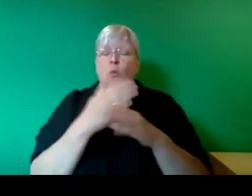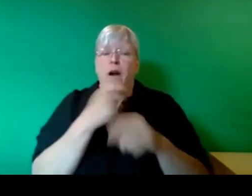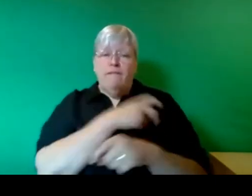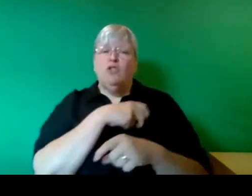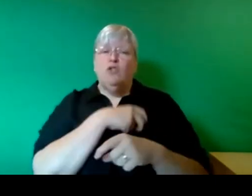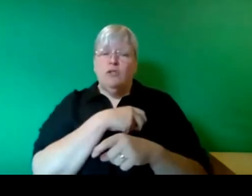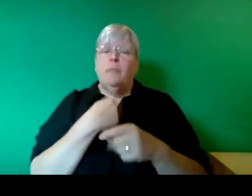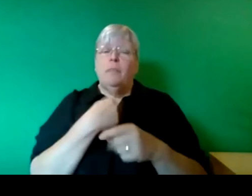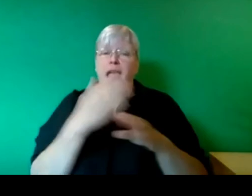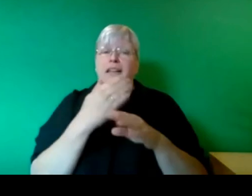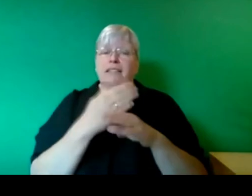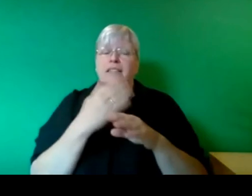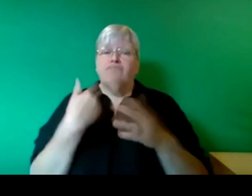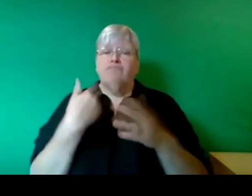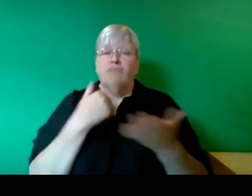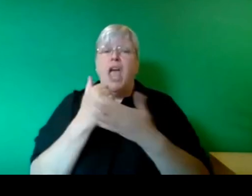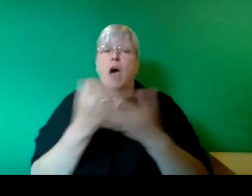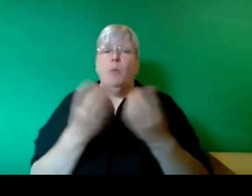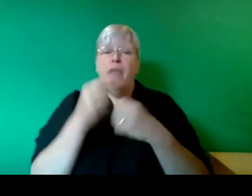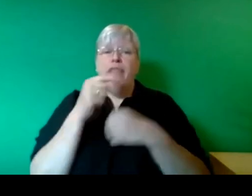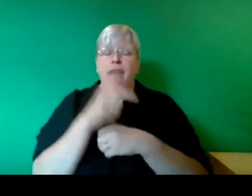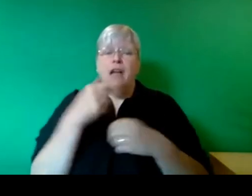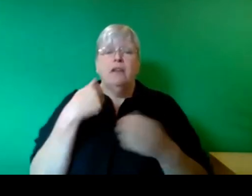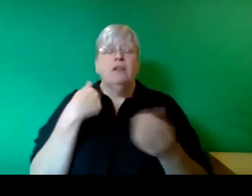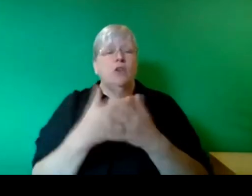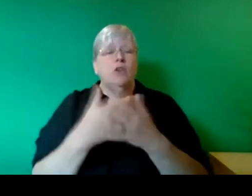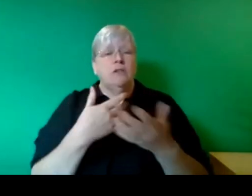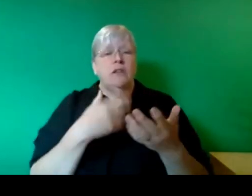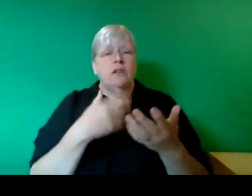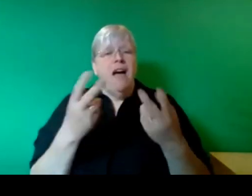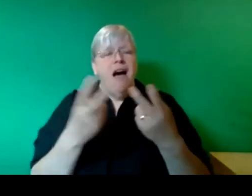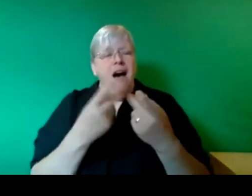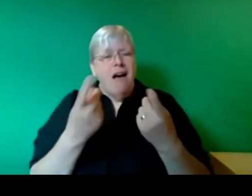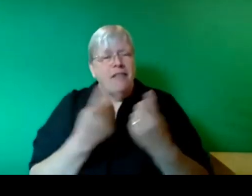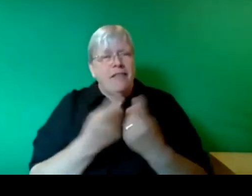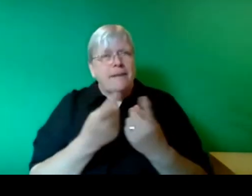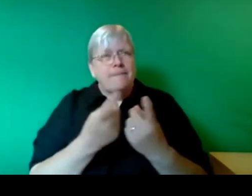flip side I think we could have gone further on some issues. I particularly think on issues